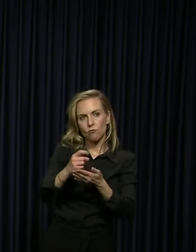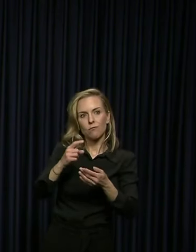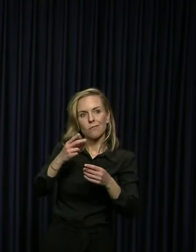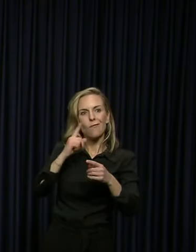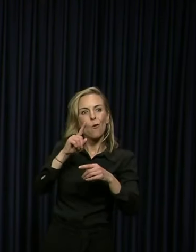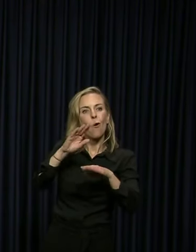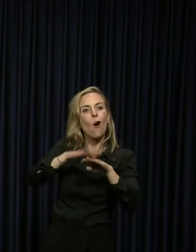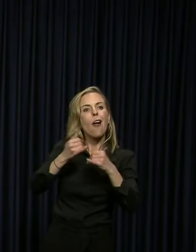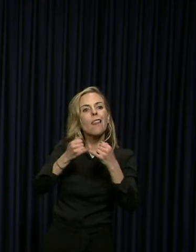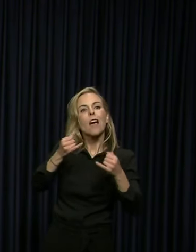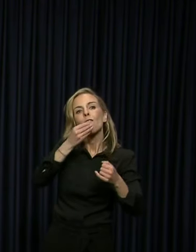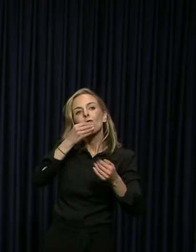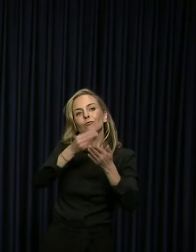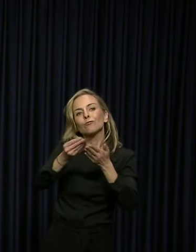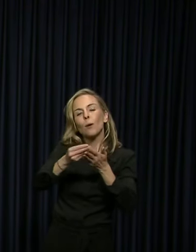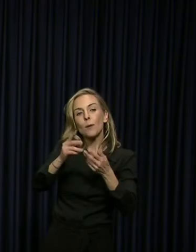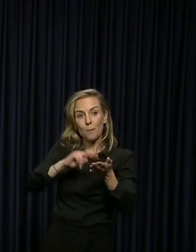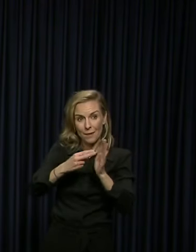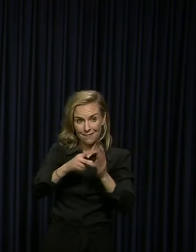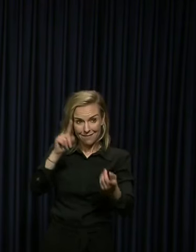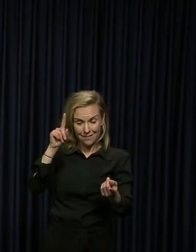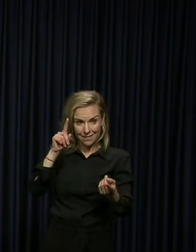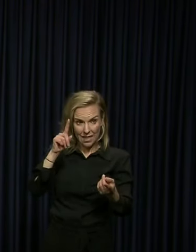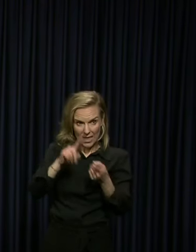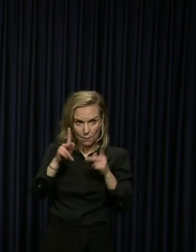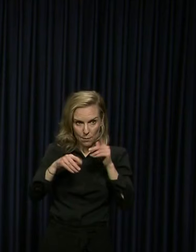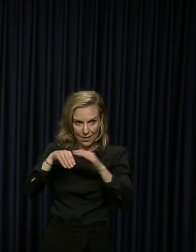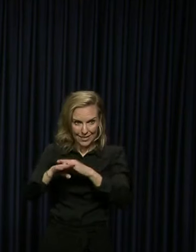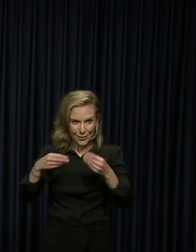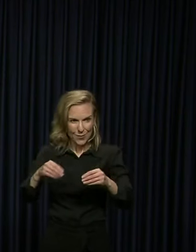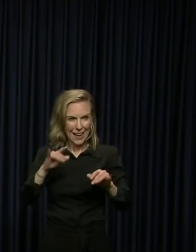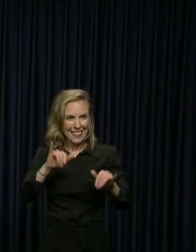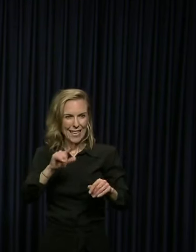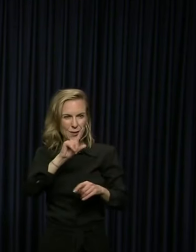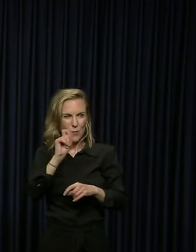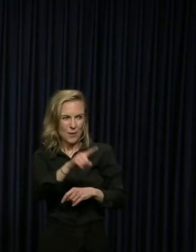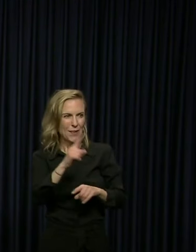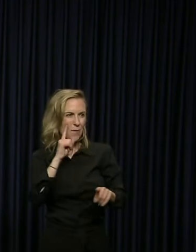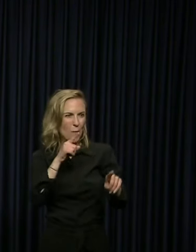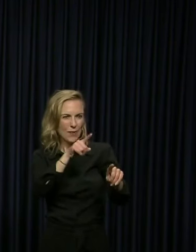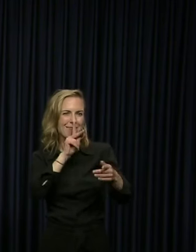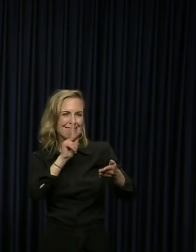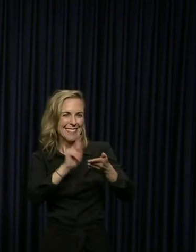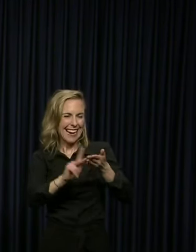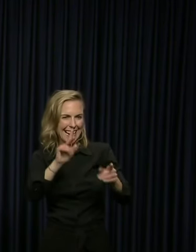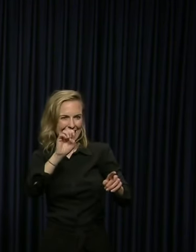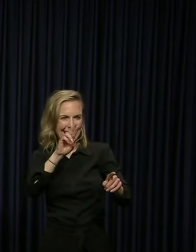ONE PERSON CALLED AND SAID THAT SHE IS IN THE CARE --